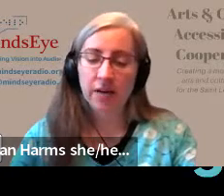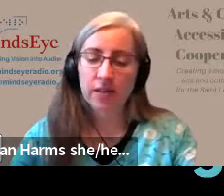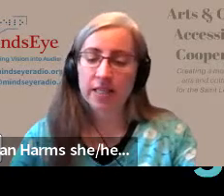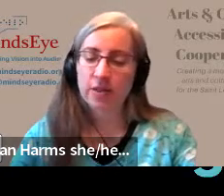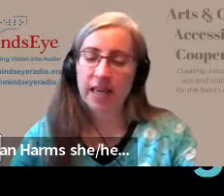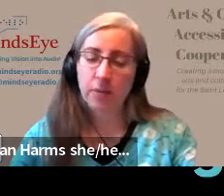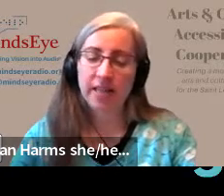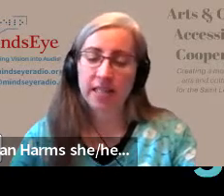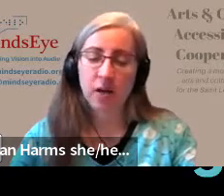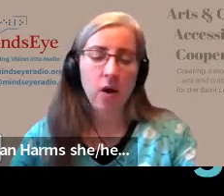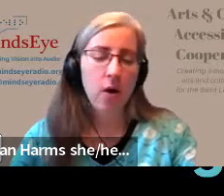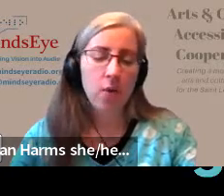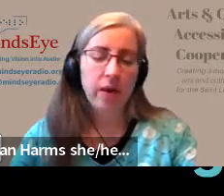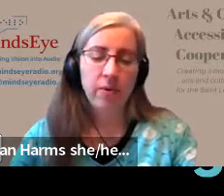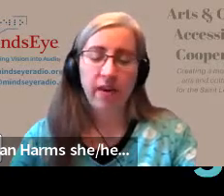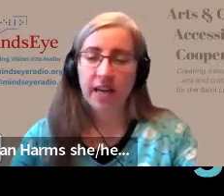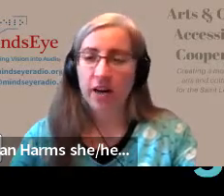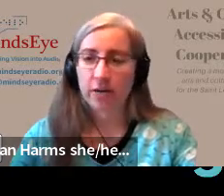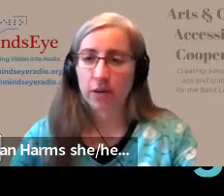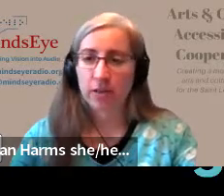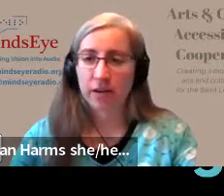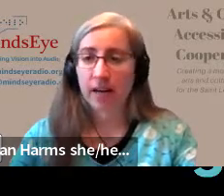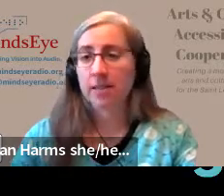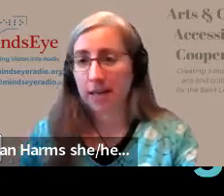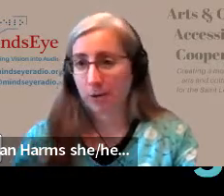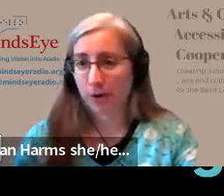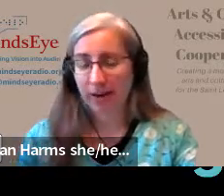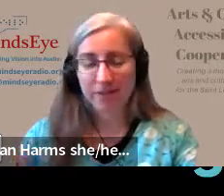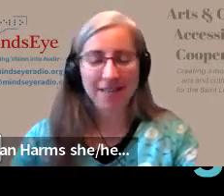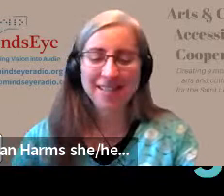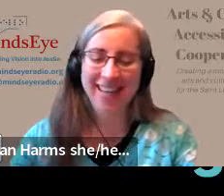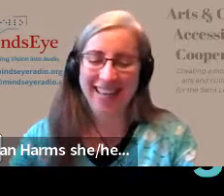get settled to provide audio description for guest s. Thank you, that was us.